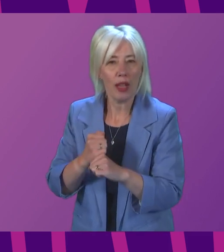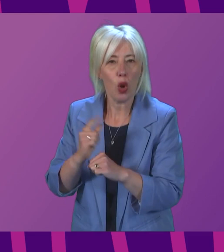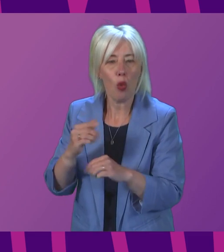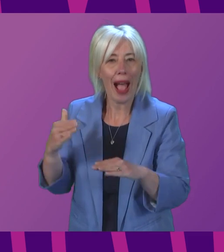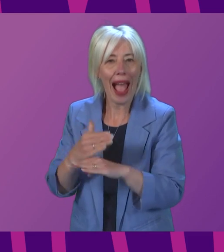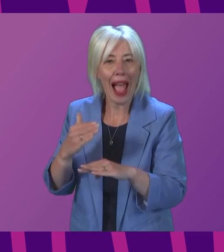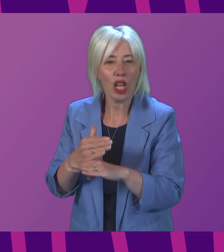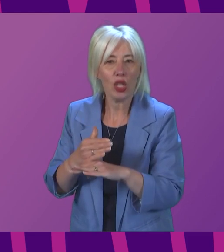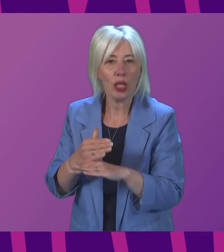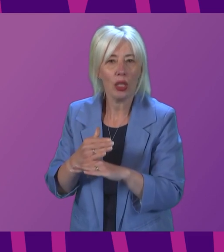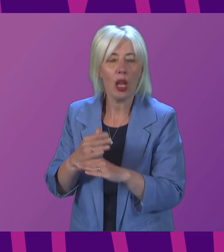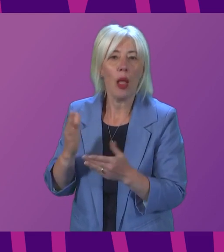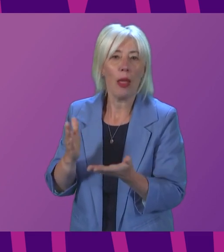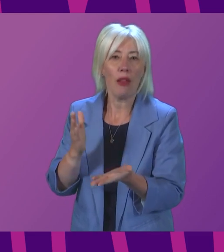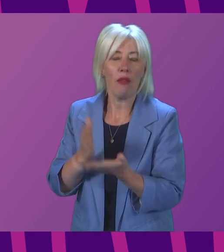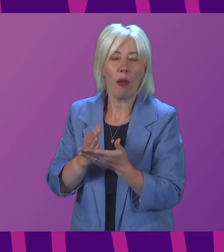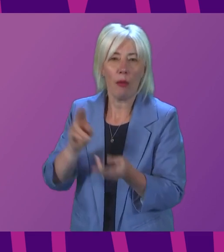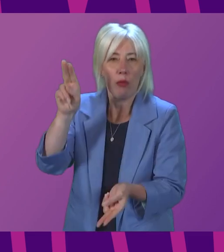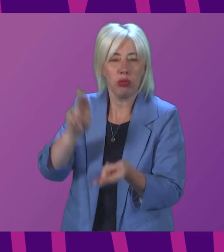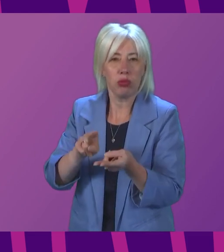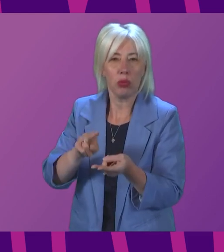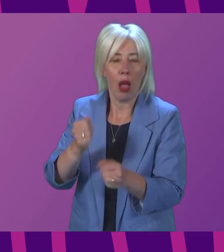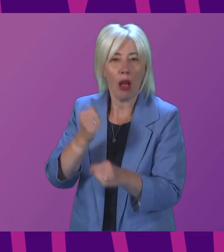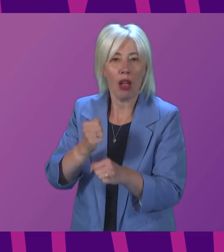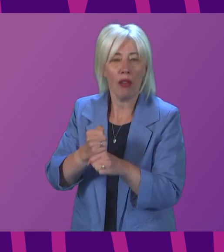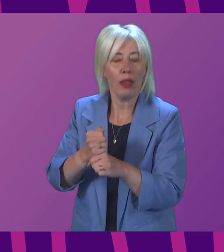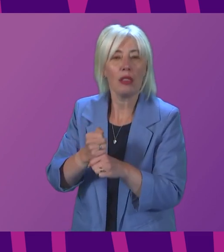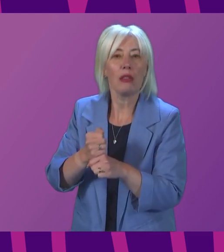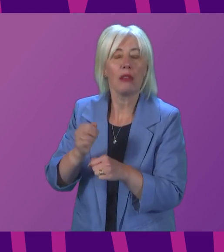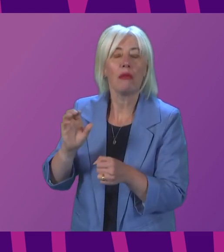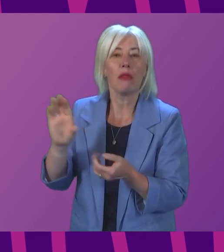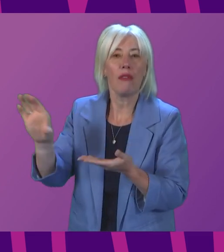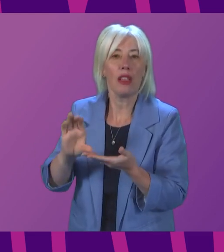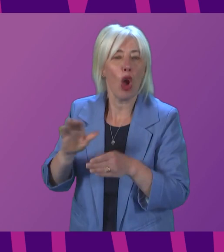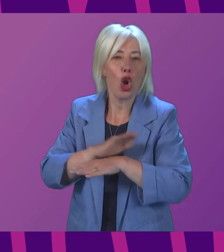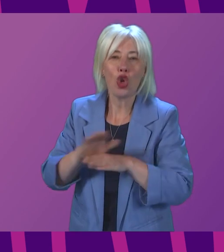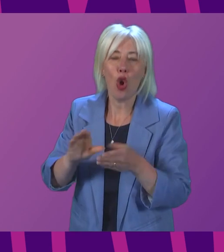that shortfalls in Government funding for non-self-funded care home places are not being